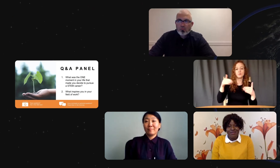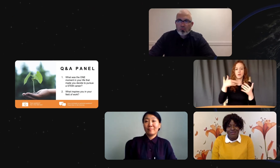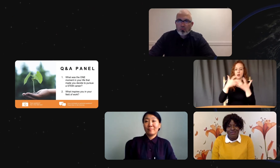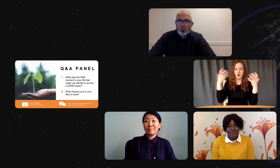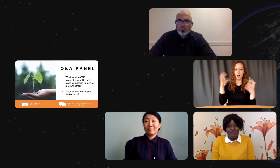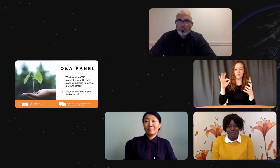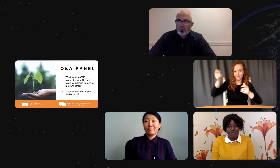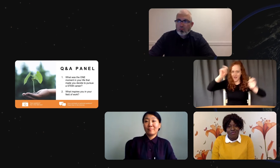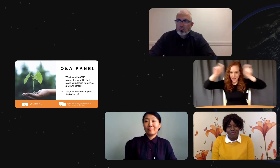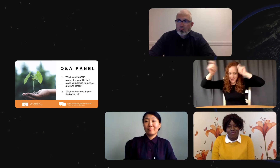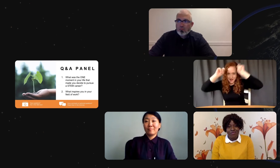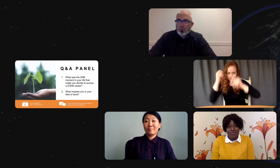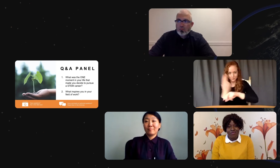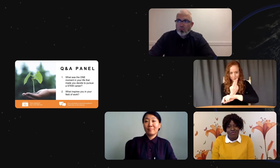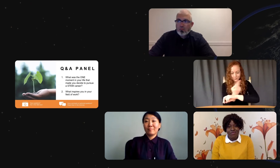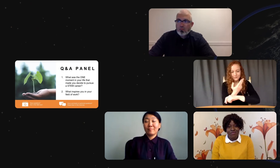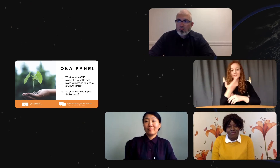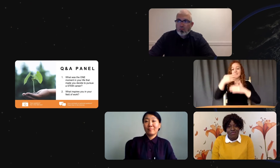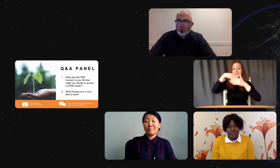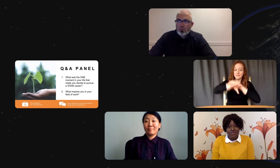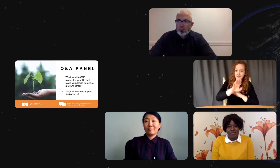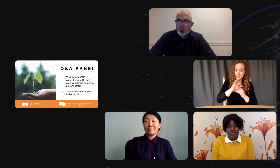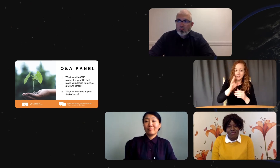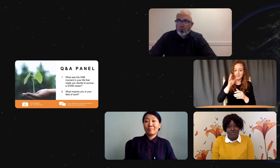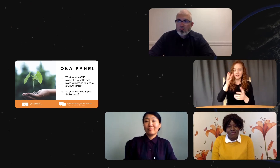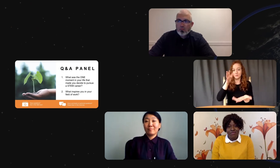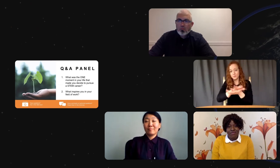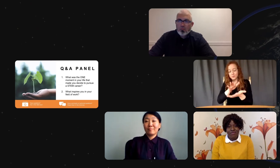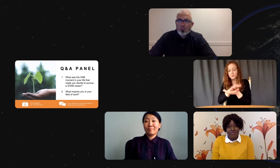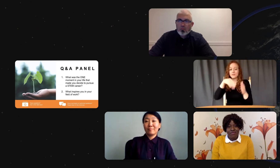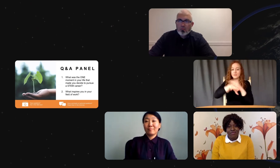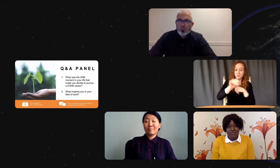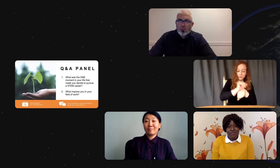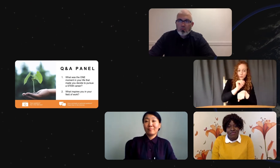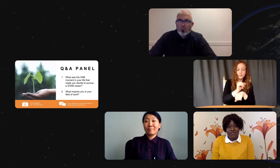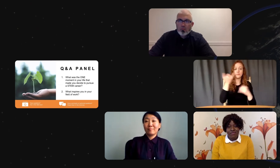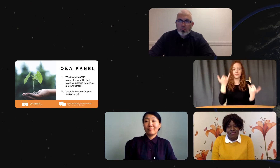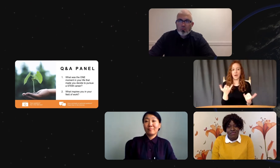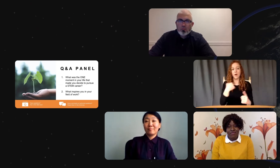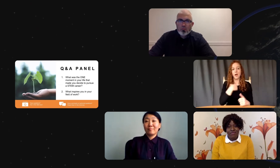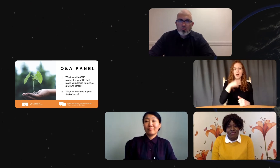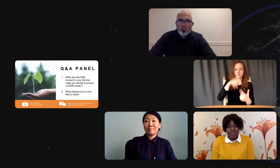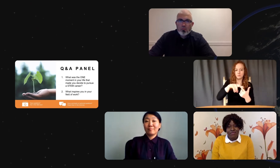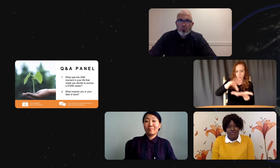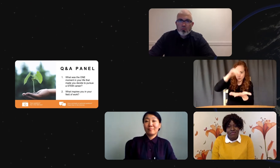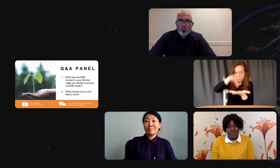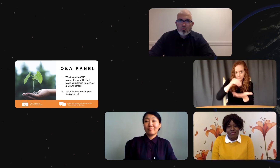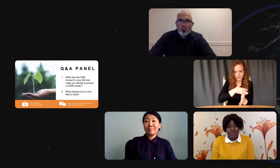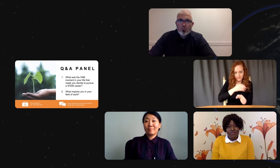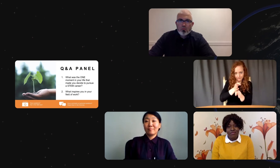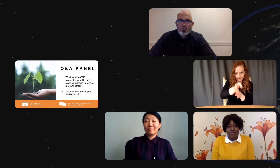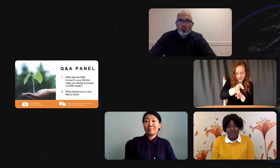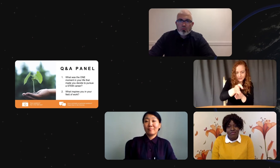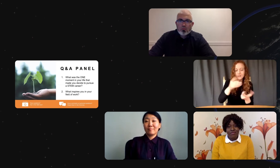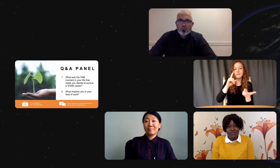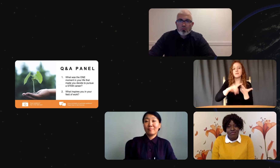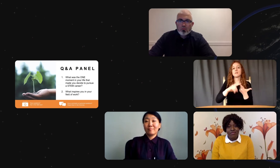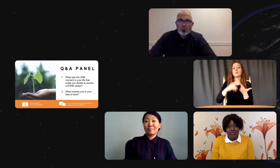I don't know if I could answer any specifically in a short amount of time.